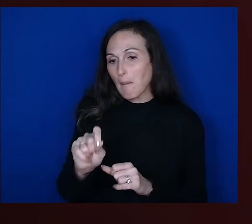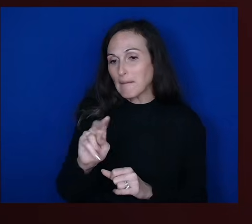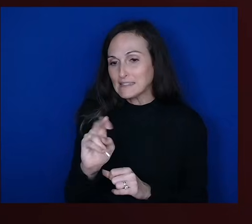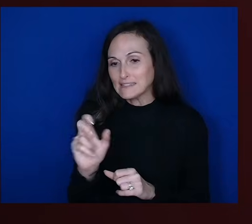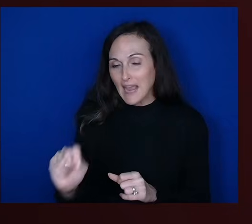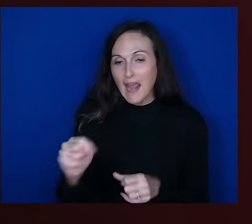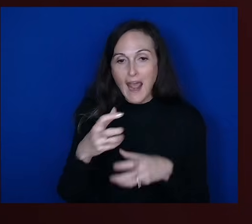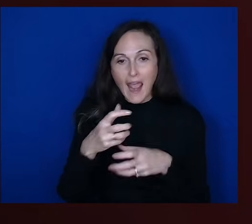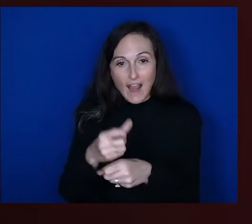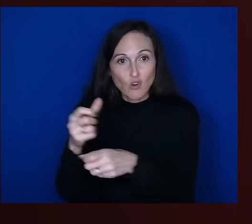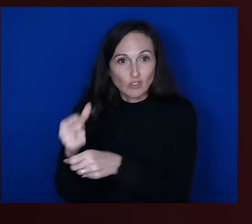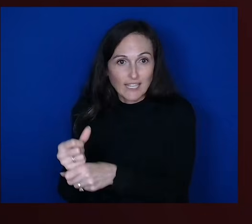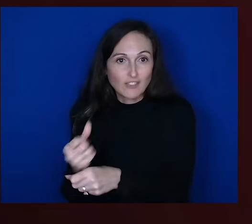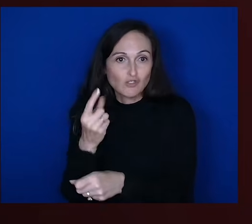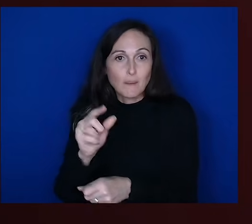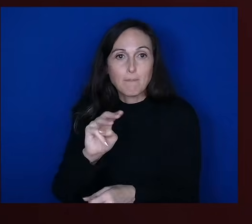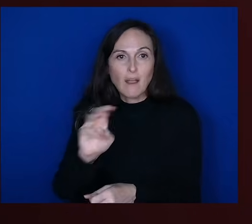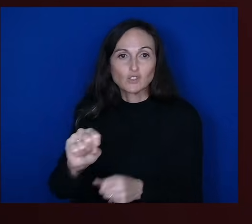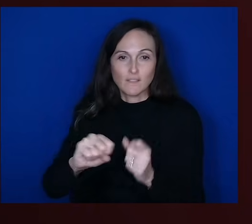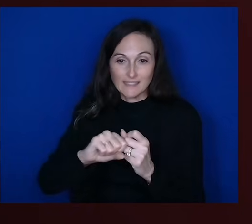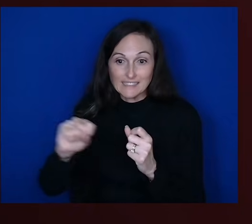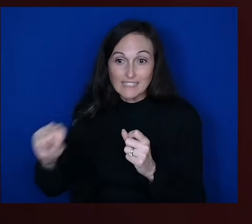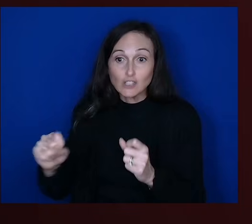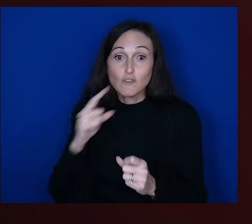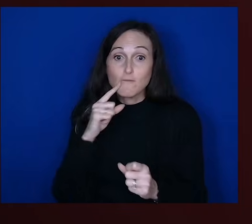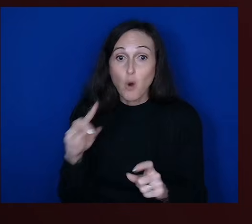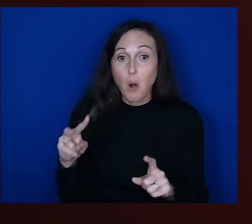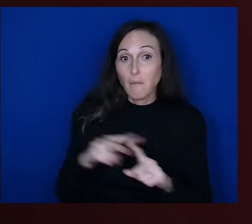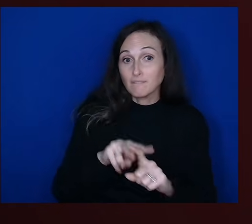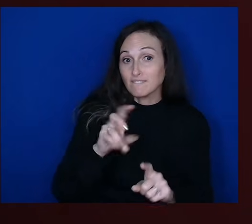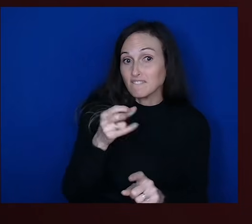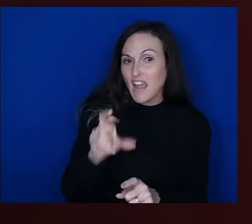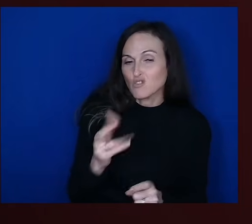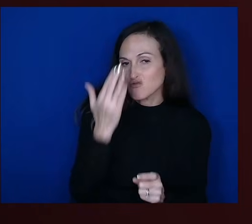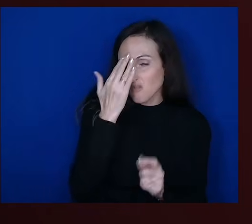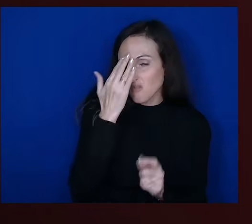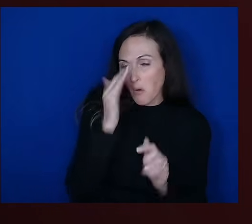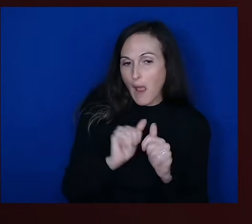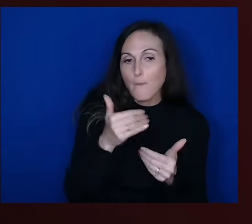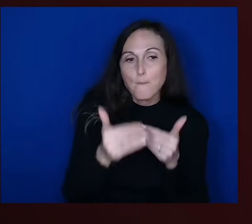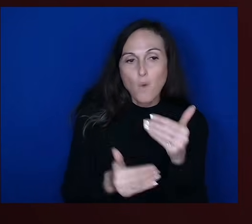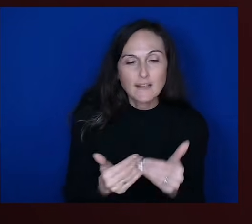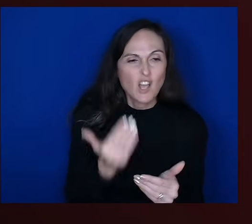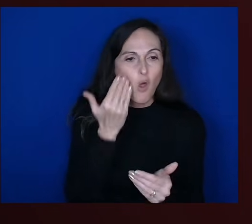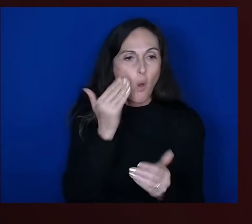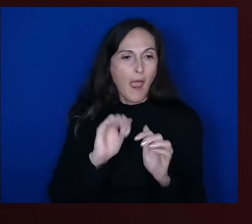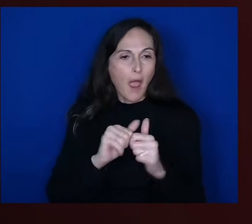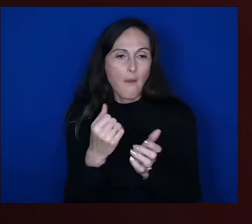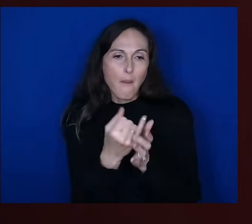and know how to map that, so you don't have to do all this work to figure out, "How -- what do I